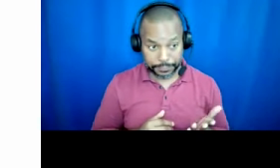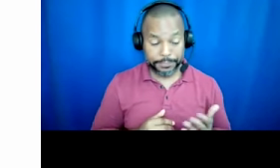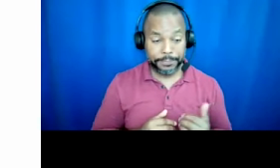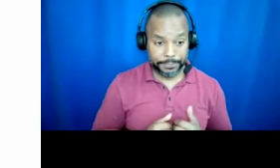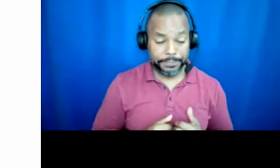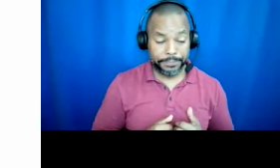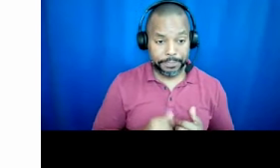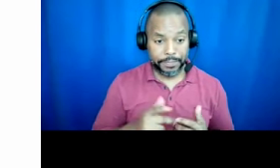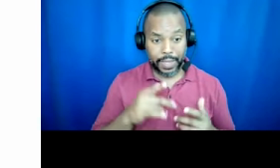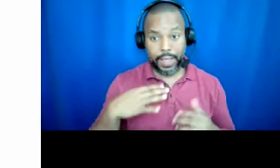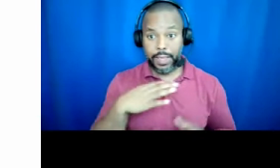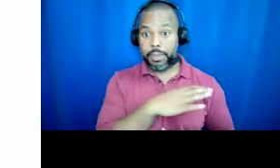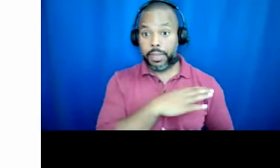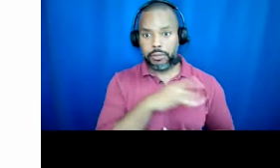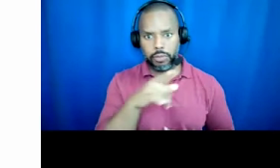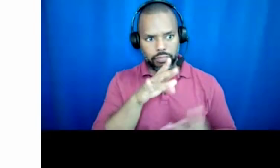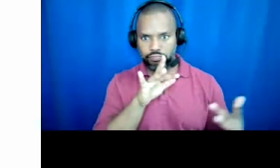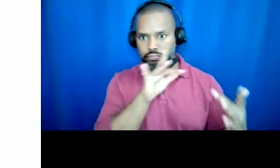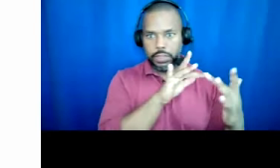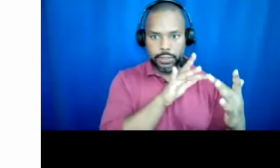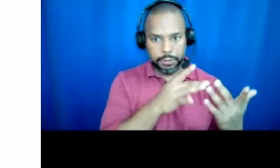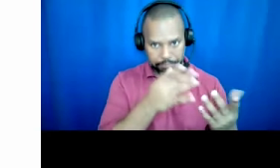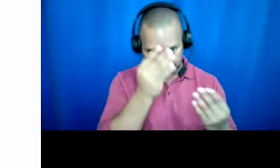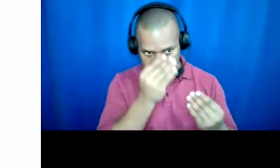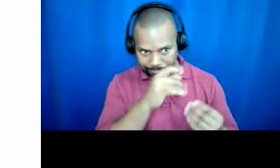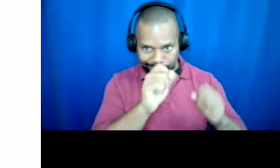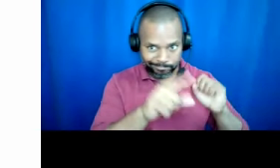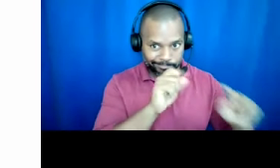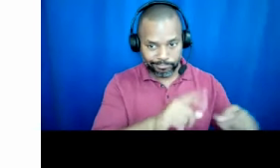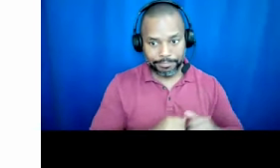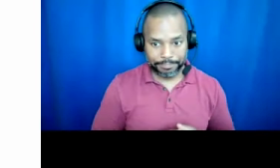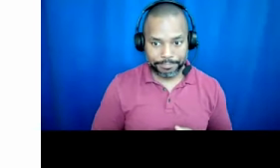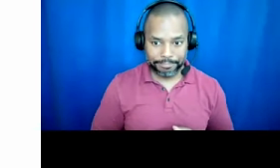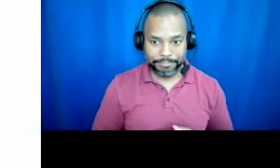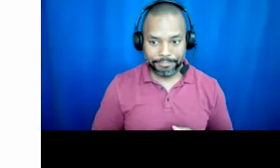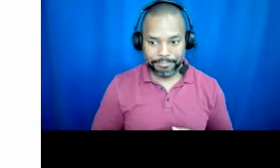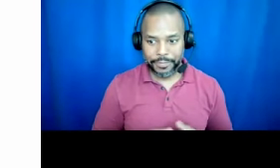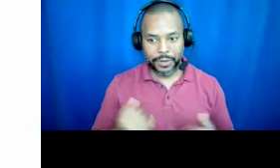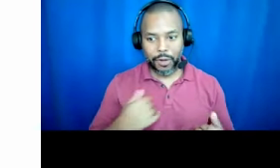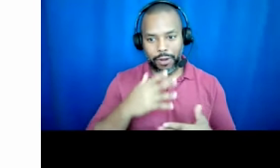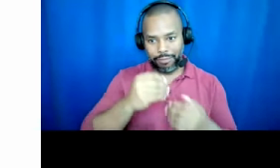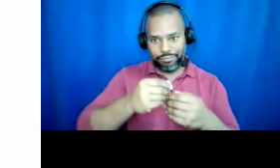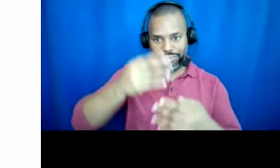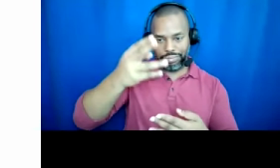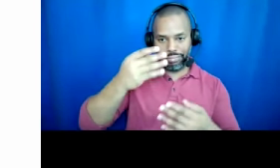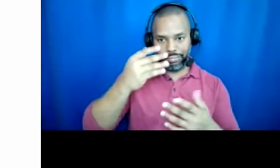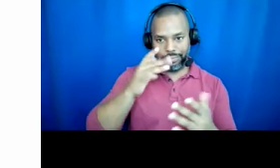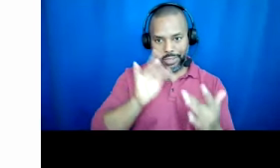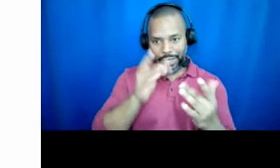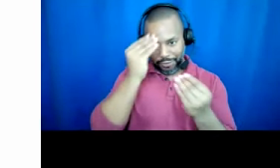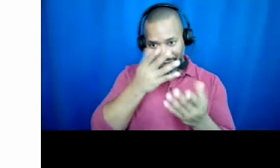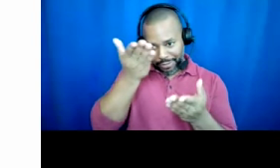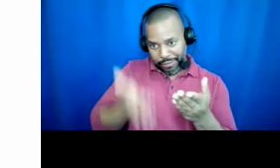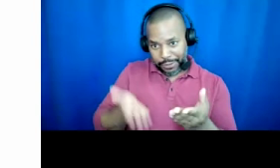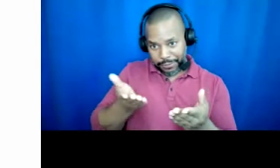and all of our names are listed there for your contact information. Let's see.